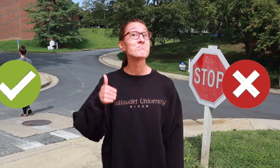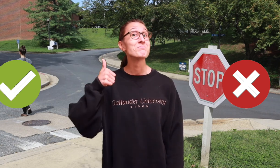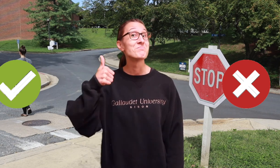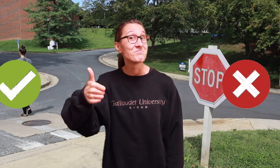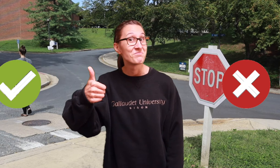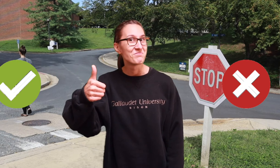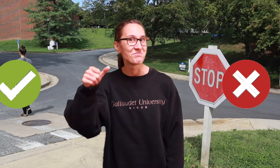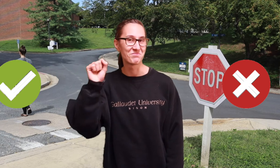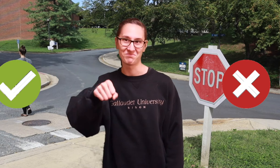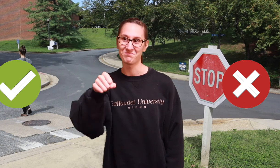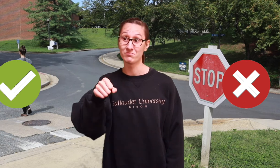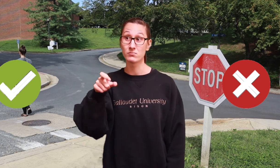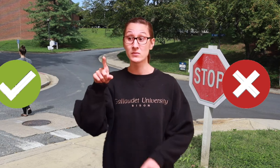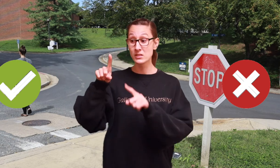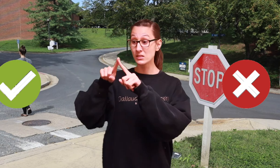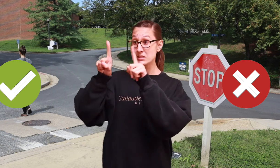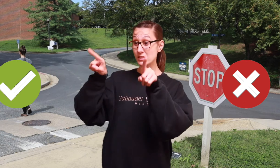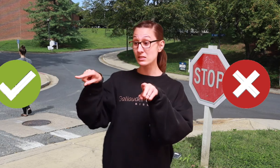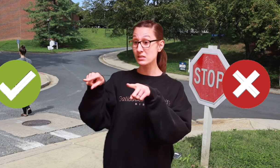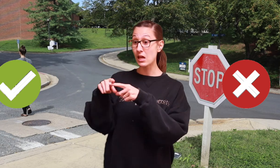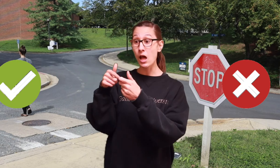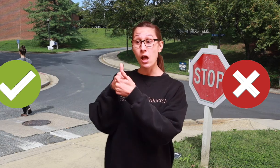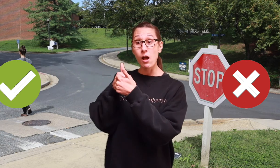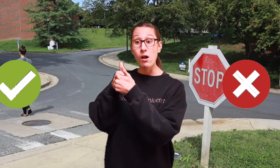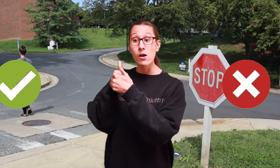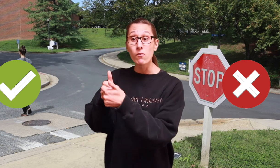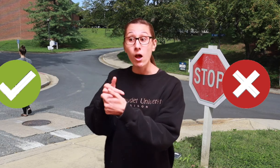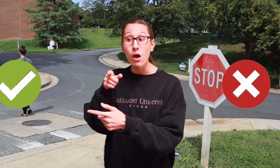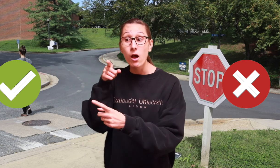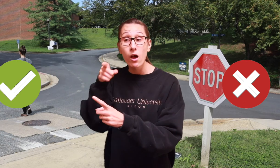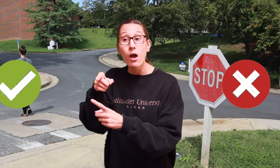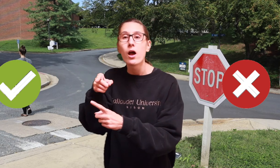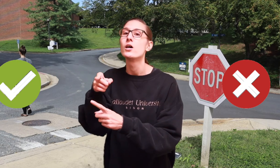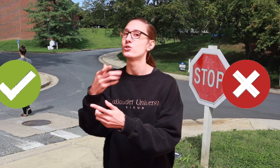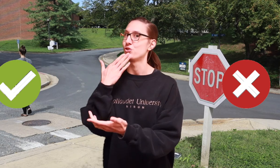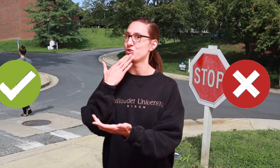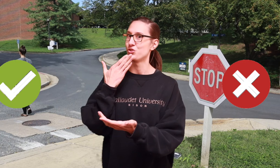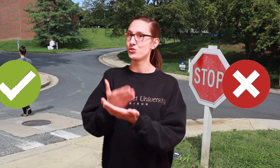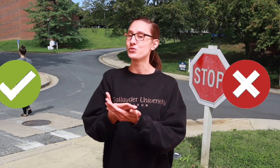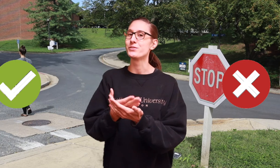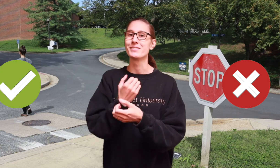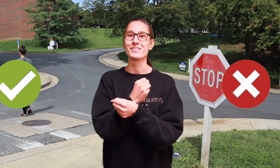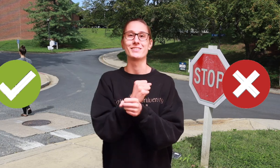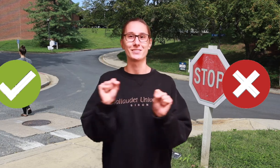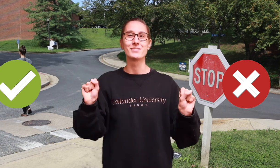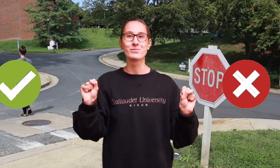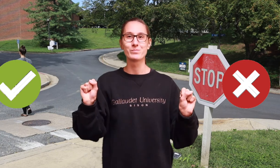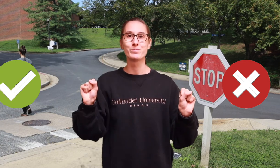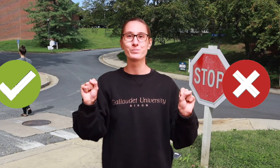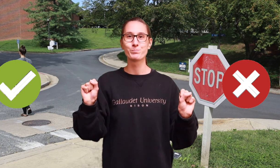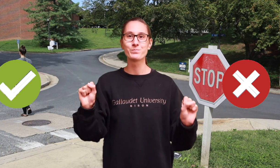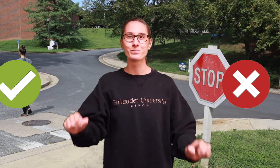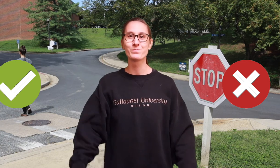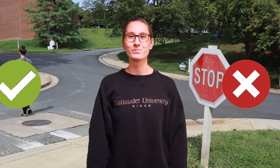Good. Following the signs is safe